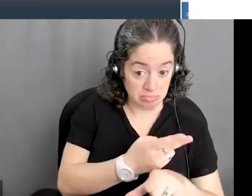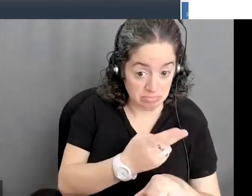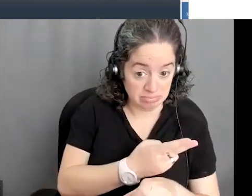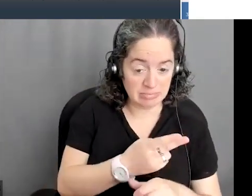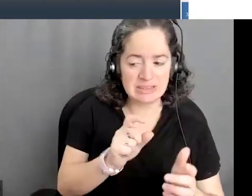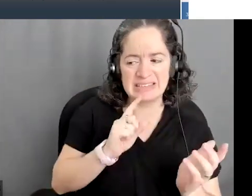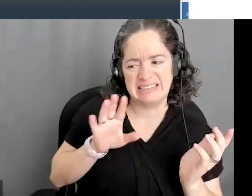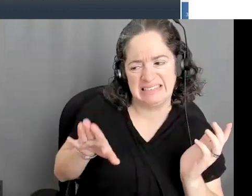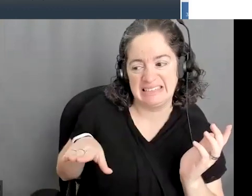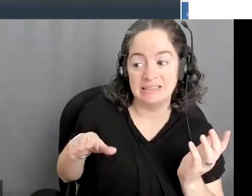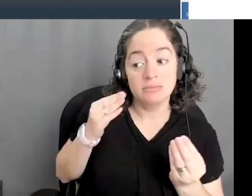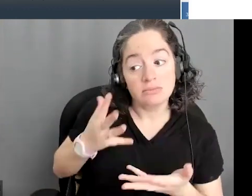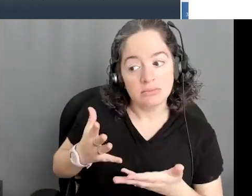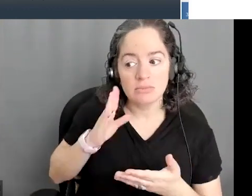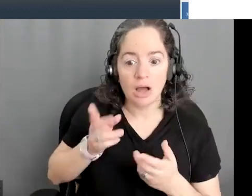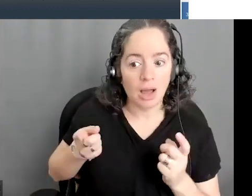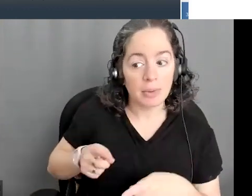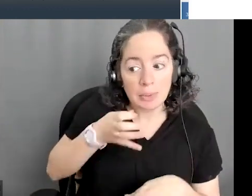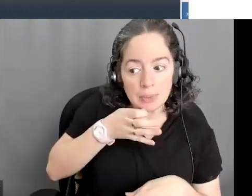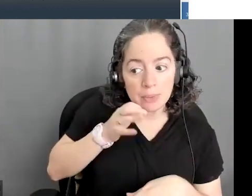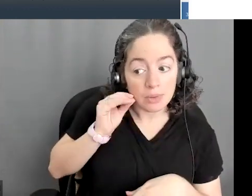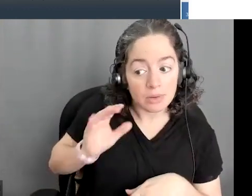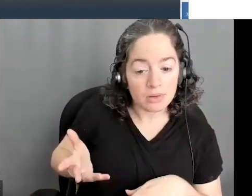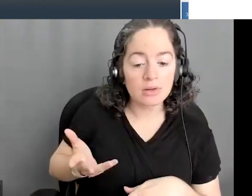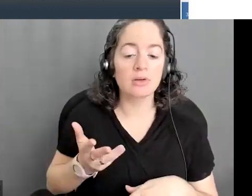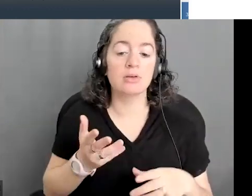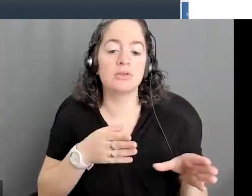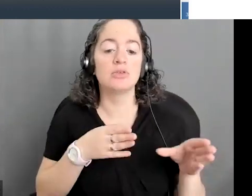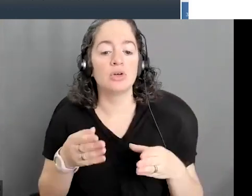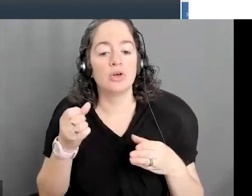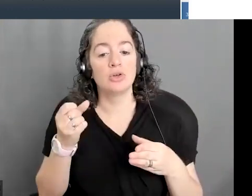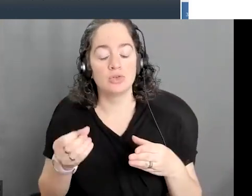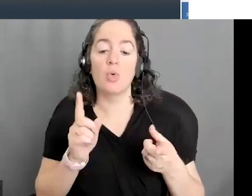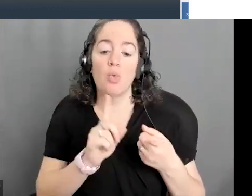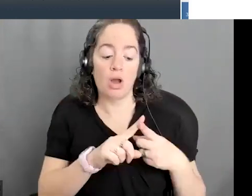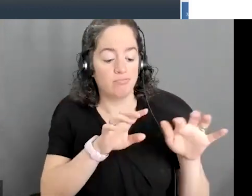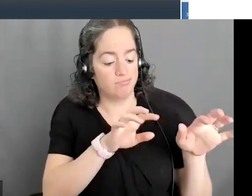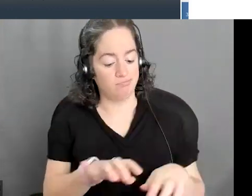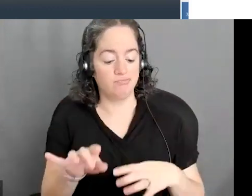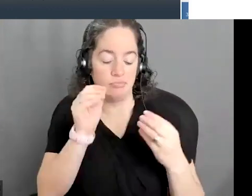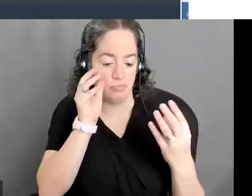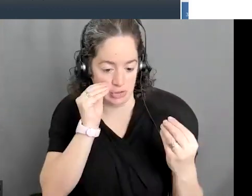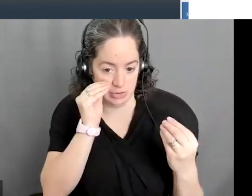What we did with this go button is by the time you've entered your information here,